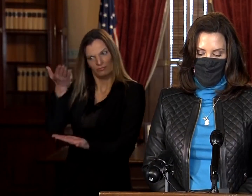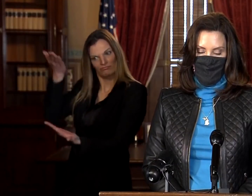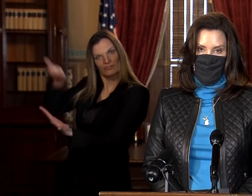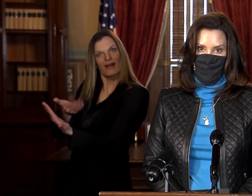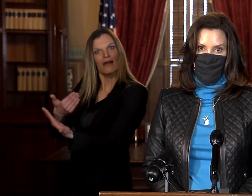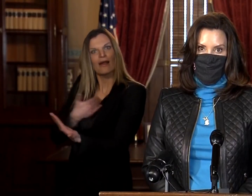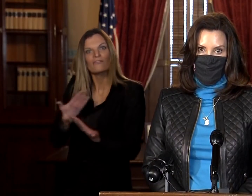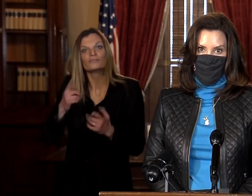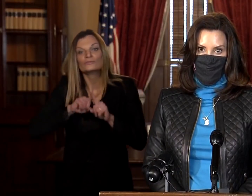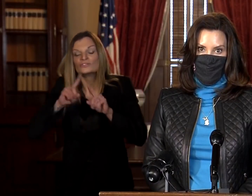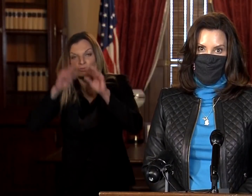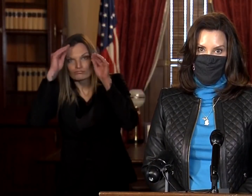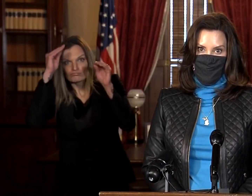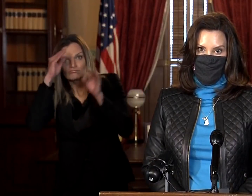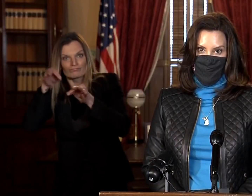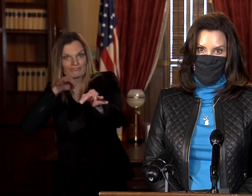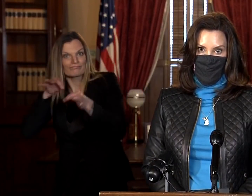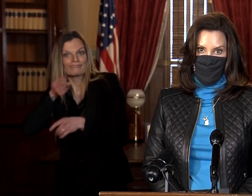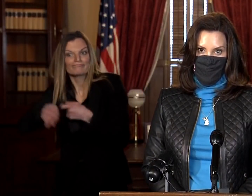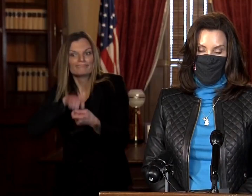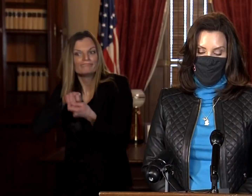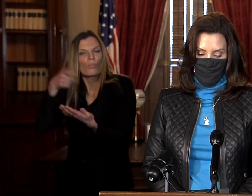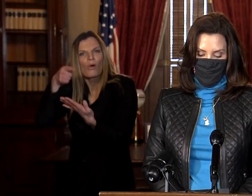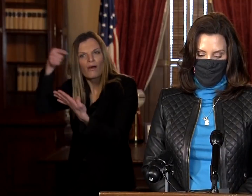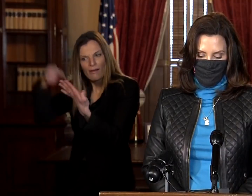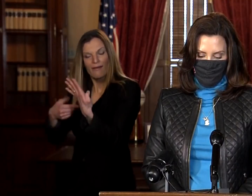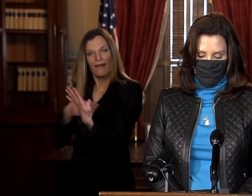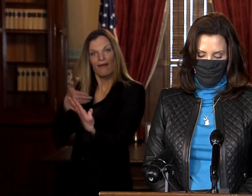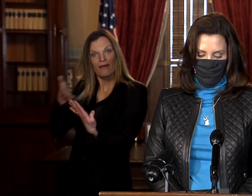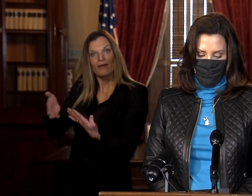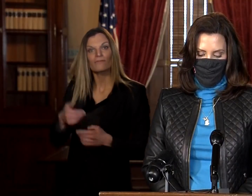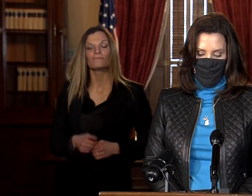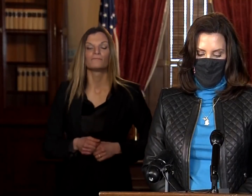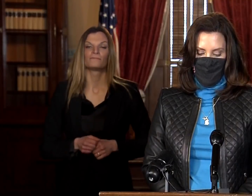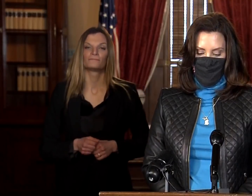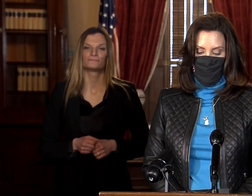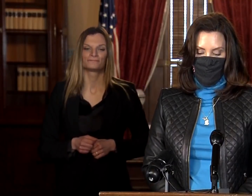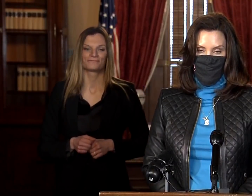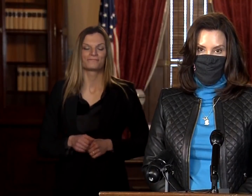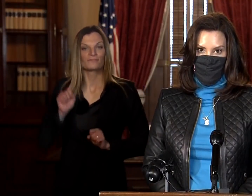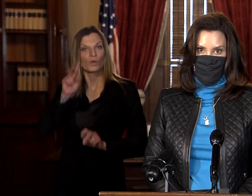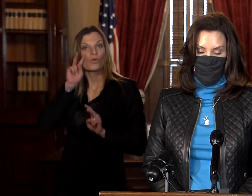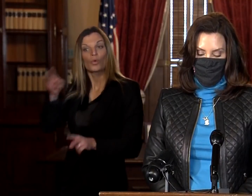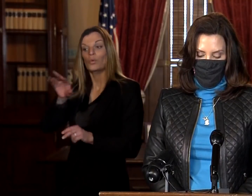developed a Covid-19 Vaccine provider guidance, and provider guidance, and educational resources available